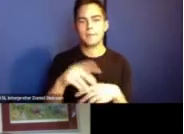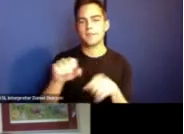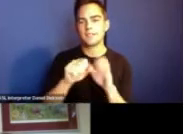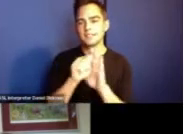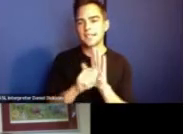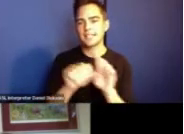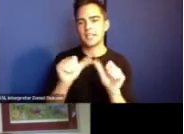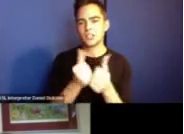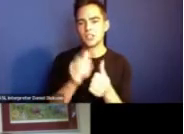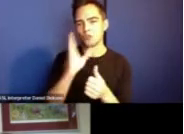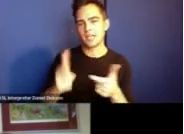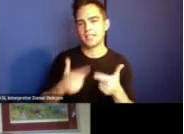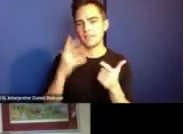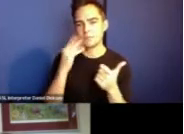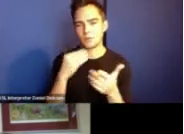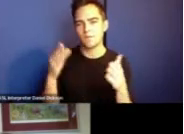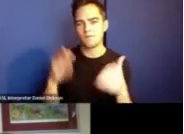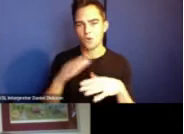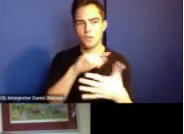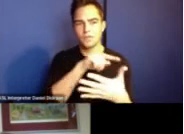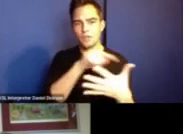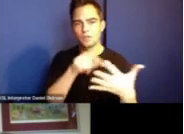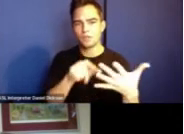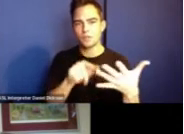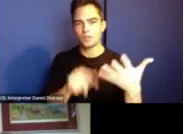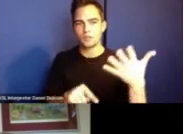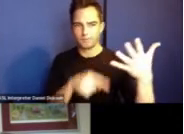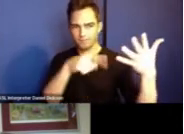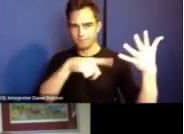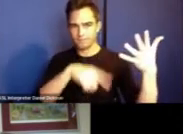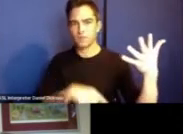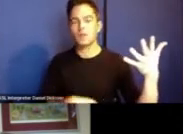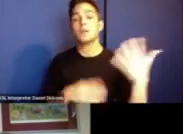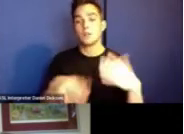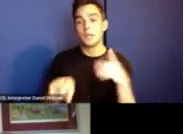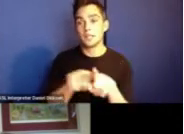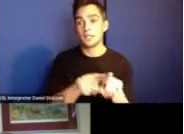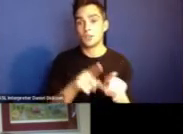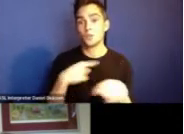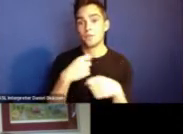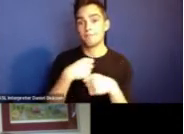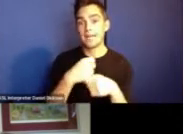lived experience focusing in on those areas. In addition to that we created we began to